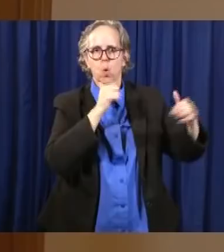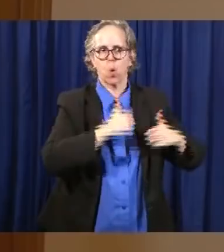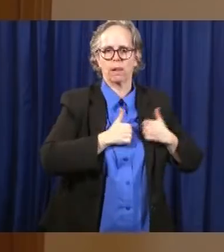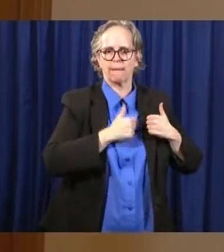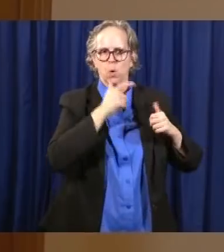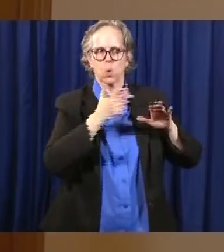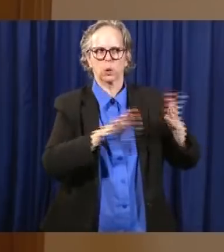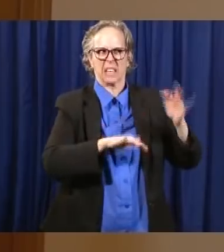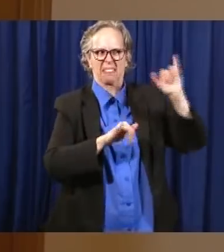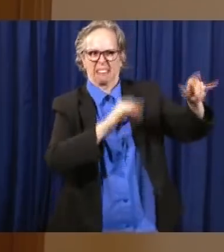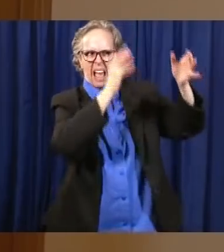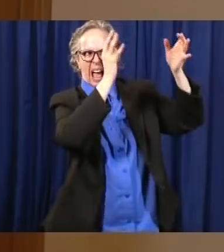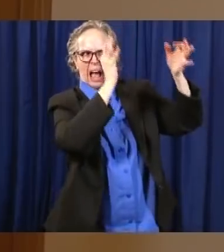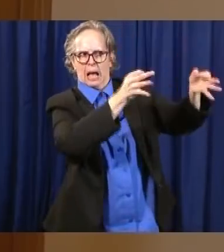RULE OUT THE WORST-CASE.